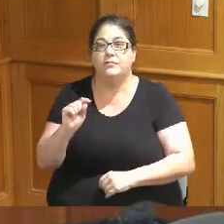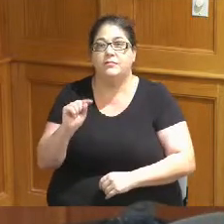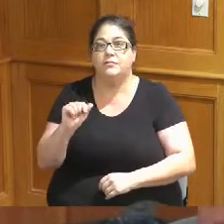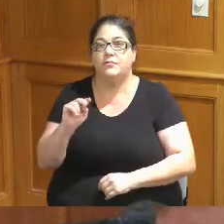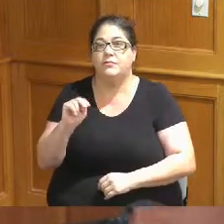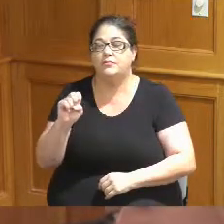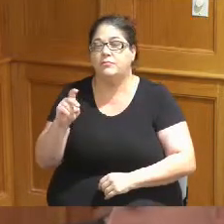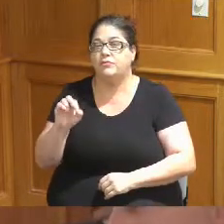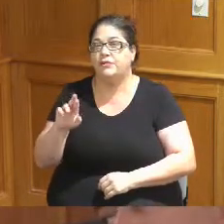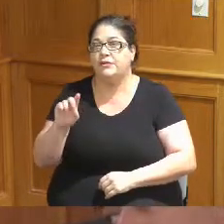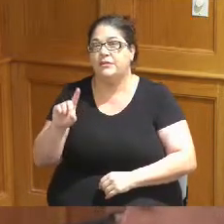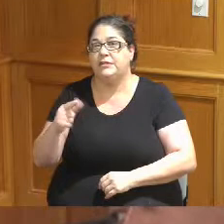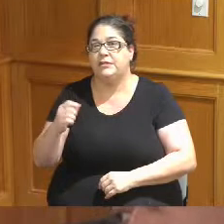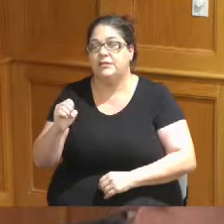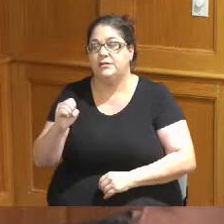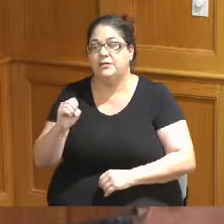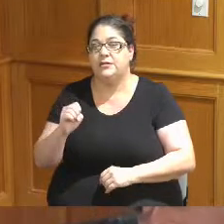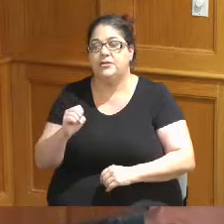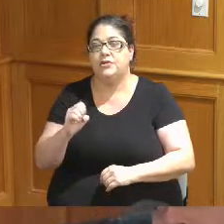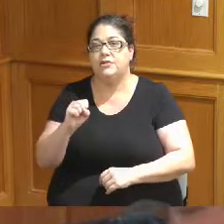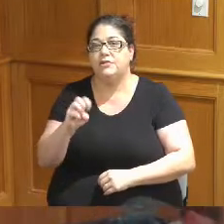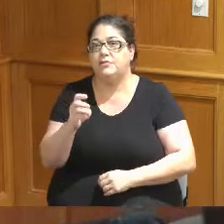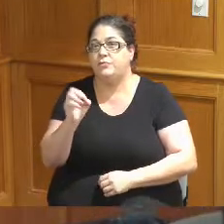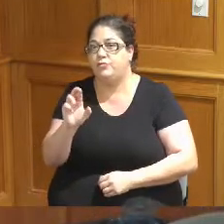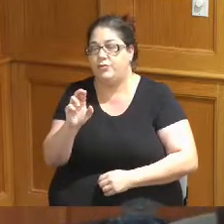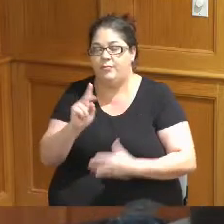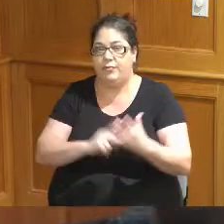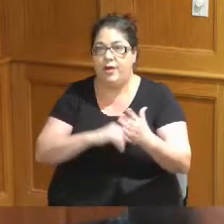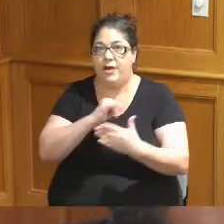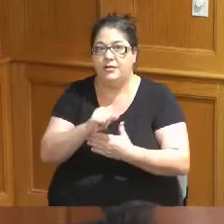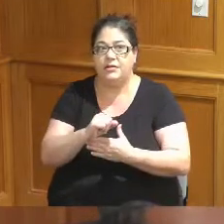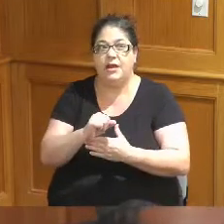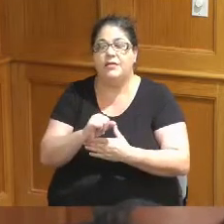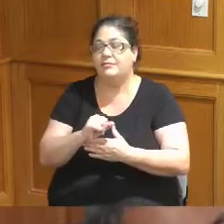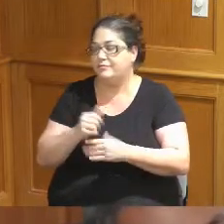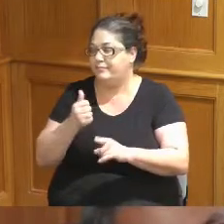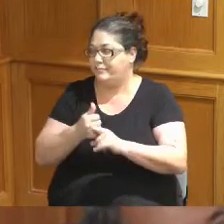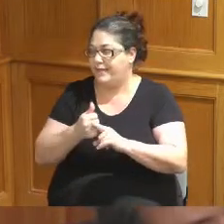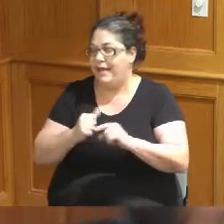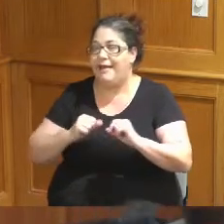sewer project the purpose of this project is to address capacity issues in the existing subject